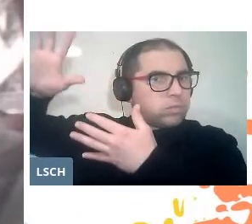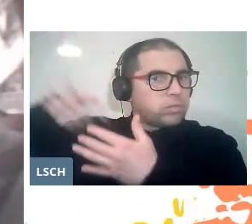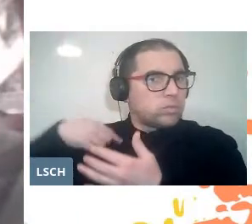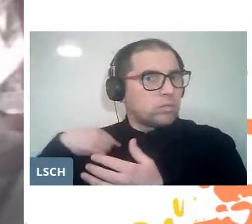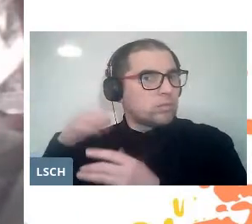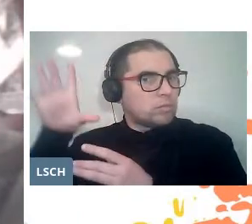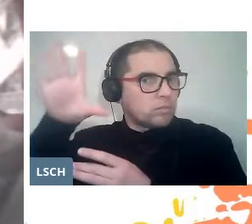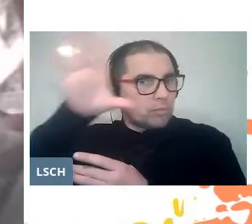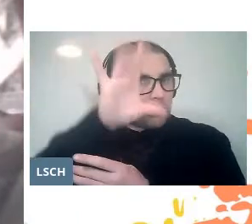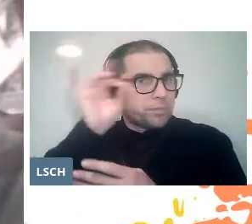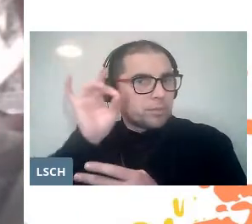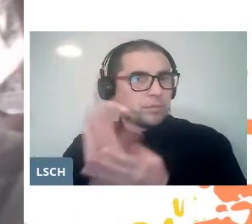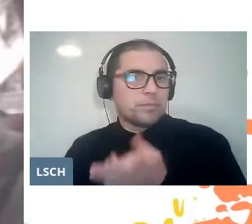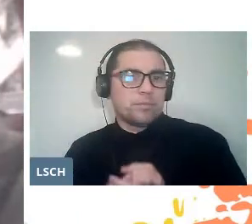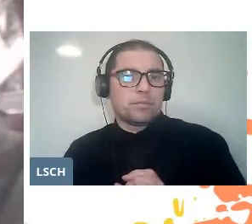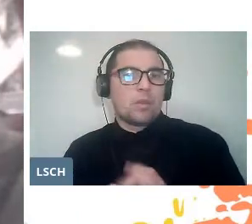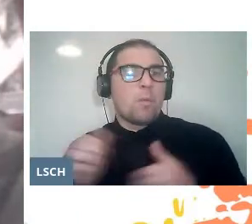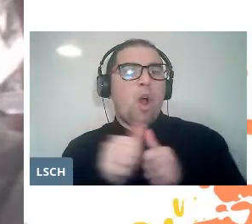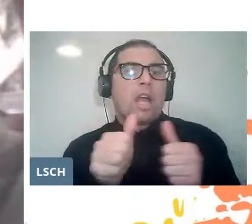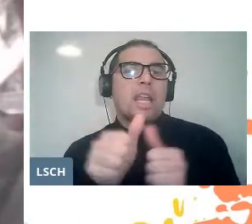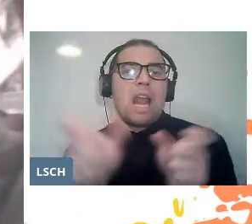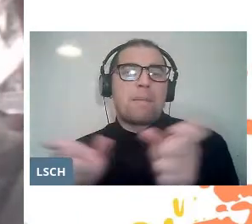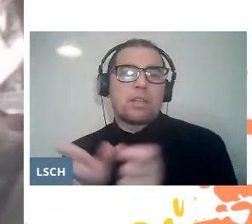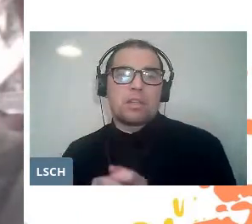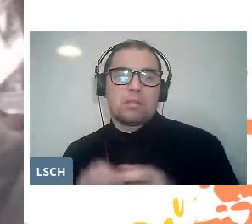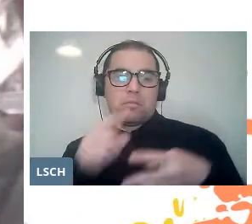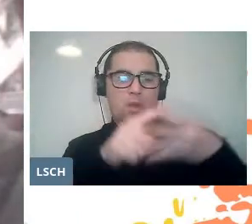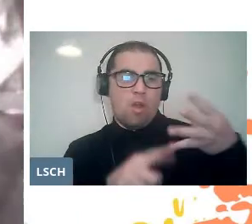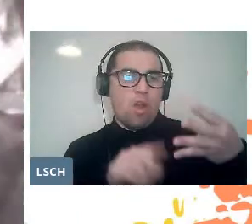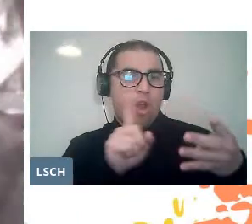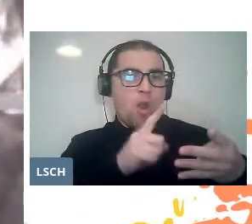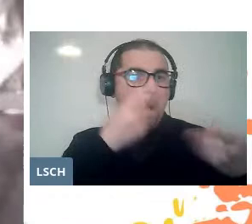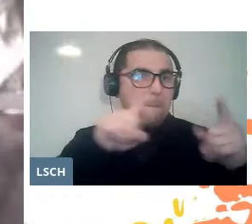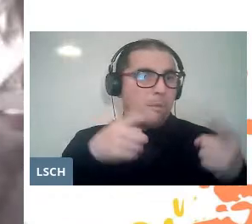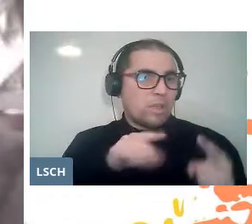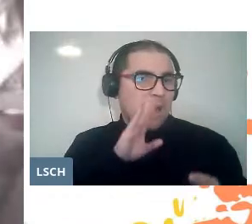That is, it is not a pure music, but it is a music that is based